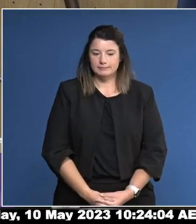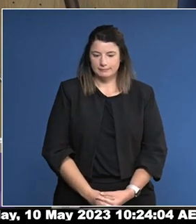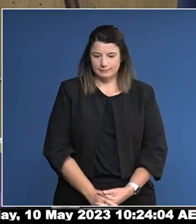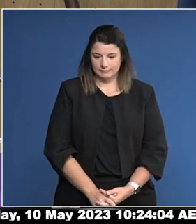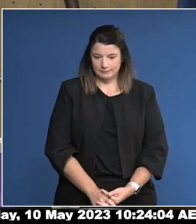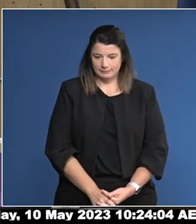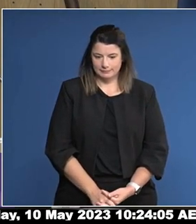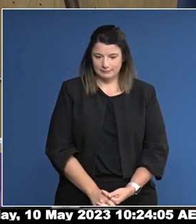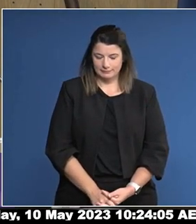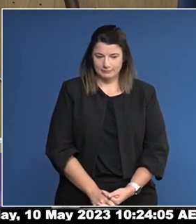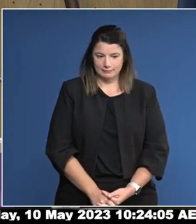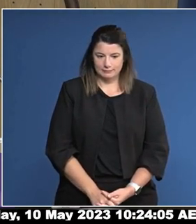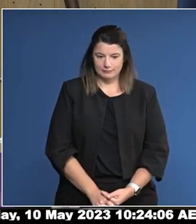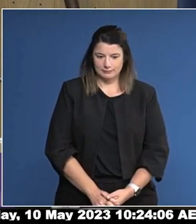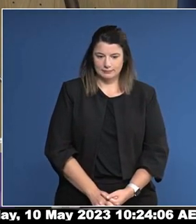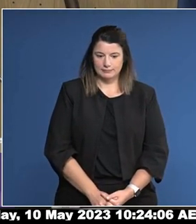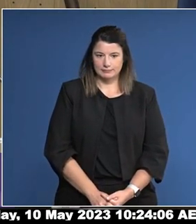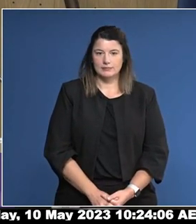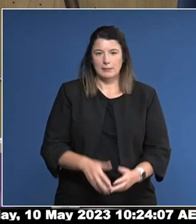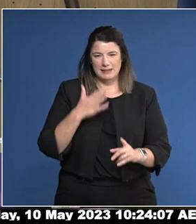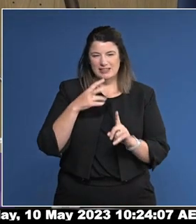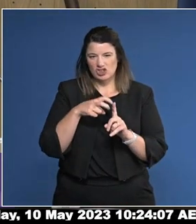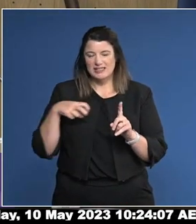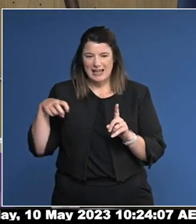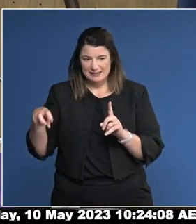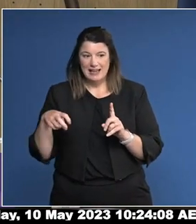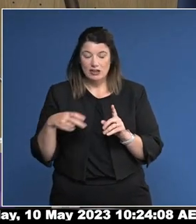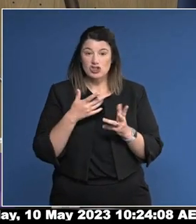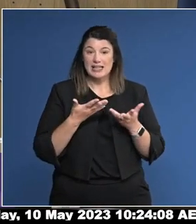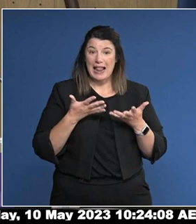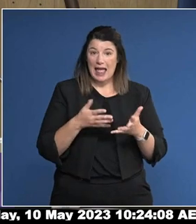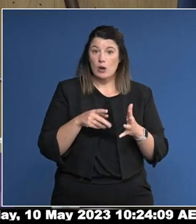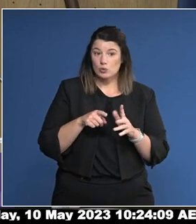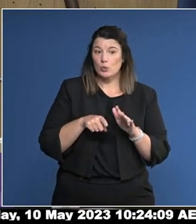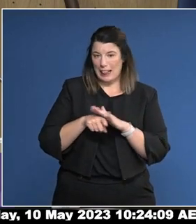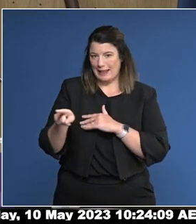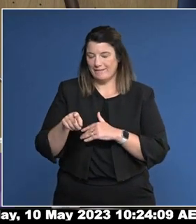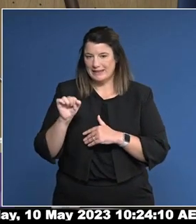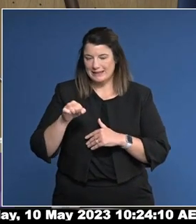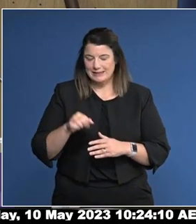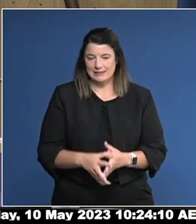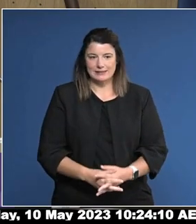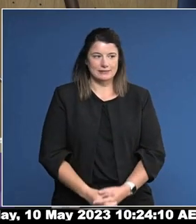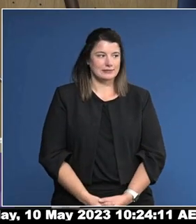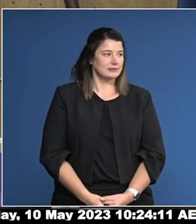MS McMILLAN: May she stand down at this time, yes. She is allowed to leave the witness box. Thank you. COMMISSIONER McEWIN: Thank you.